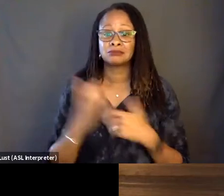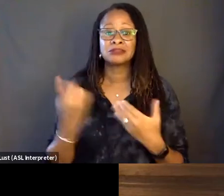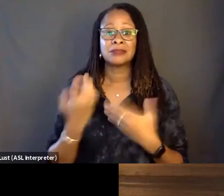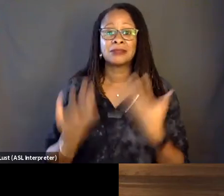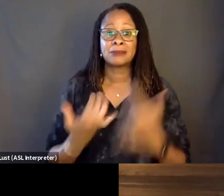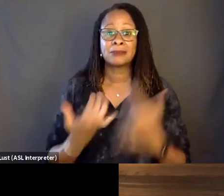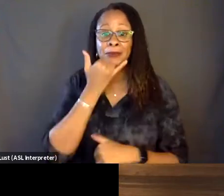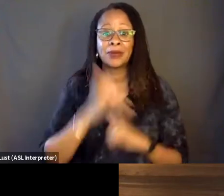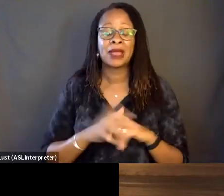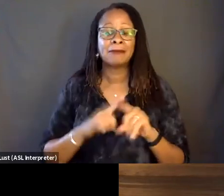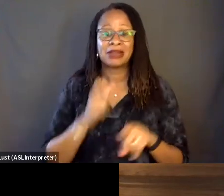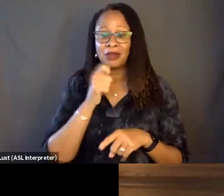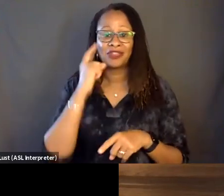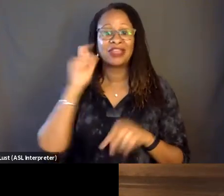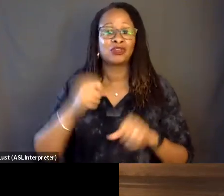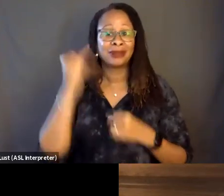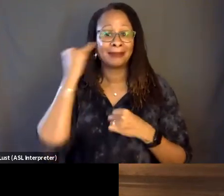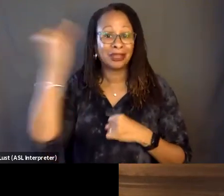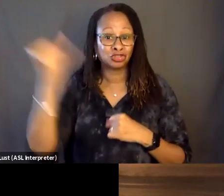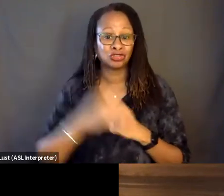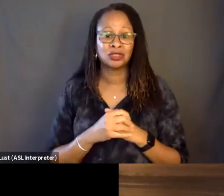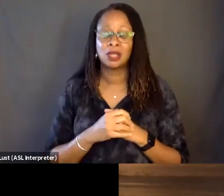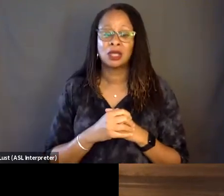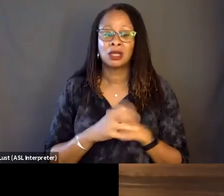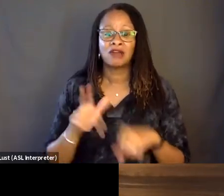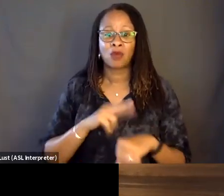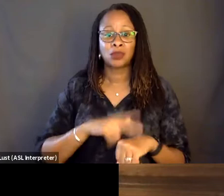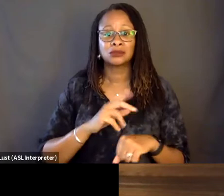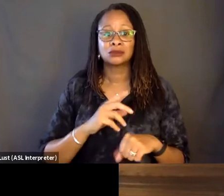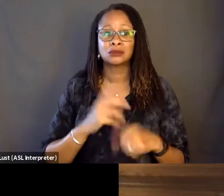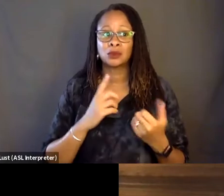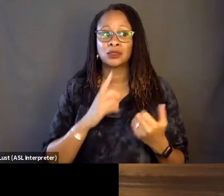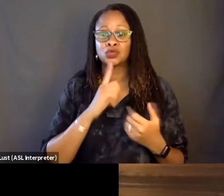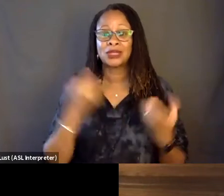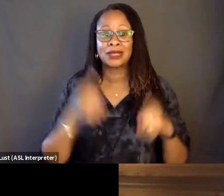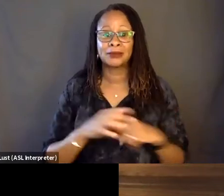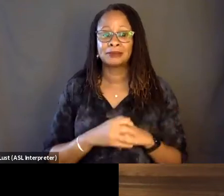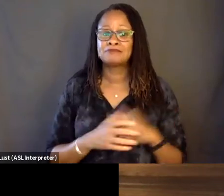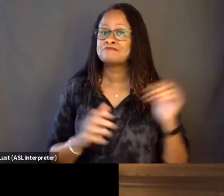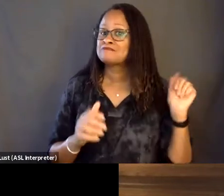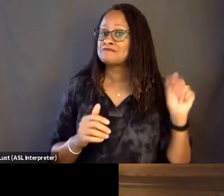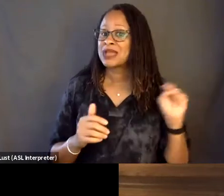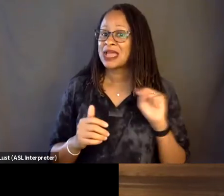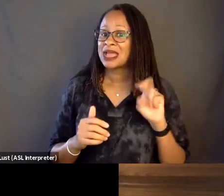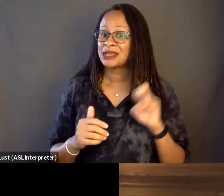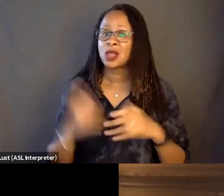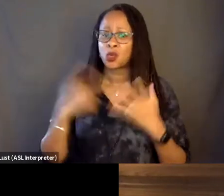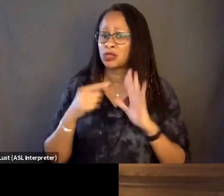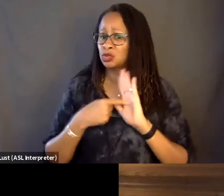But I don't think he could have ever imagined, of course, what transpired. Well, what you show in the movie is horrifying, of course,